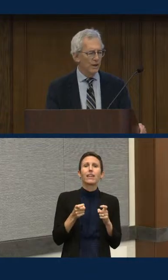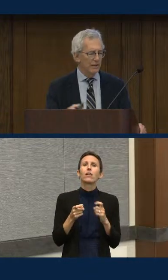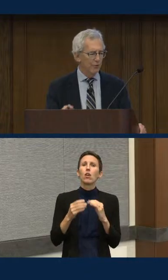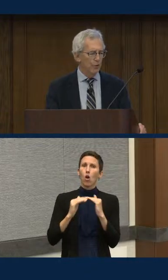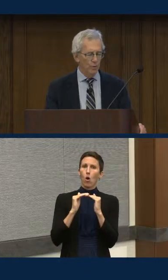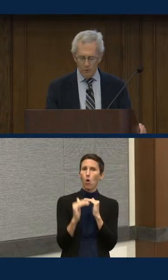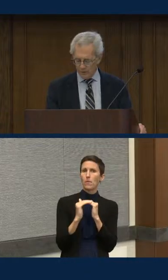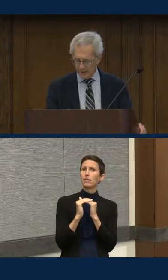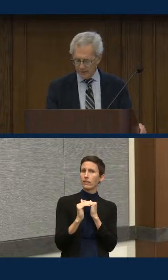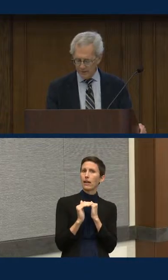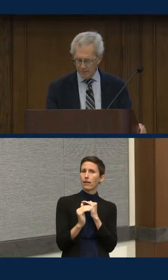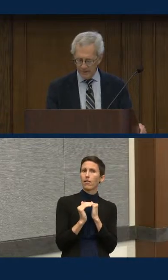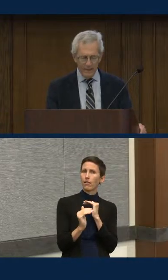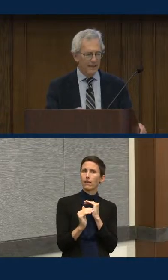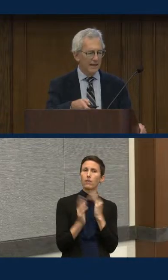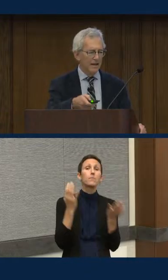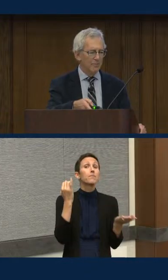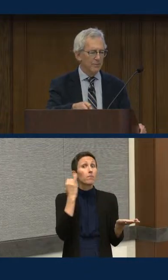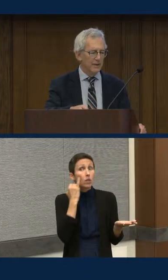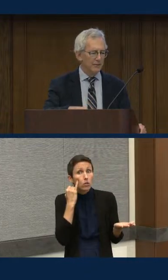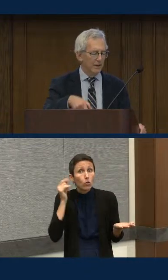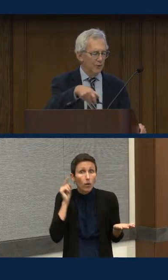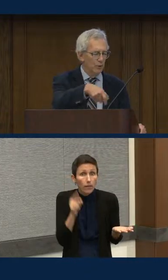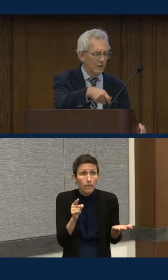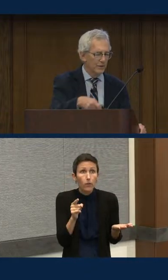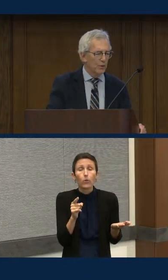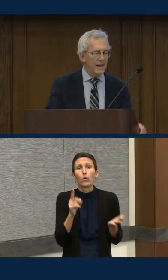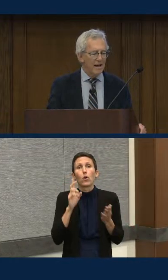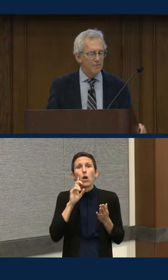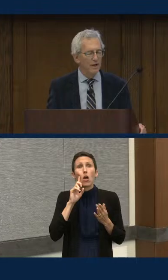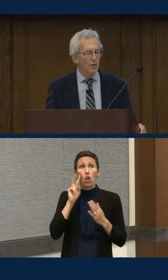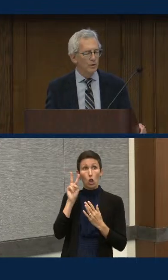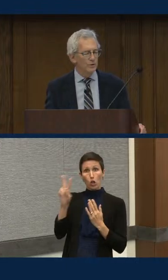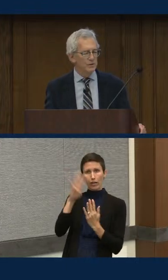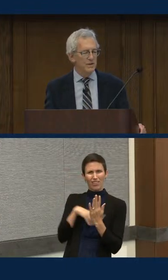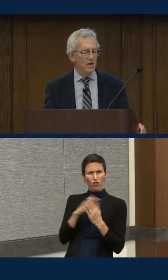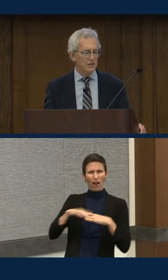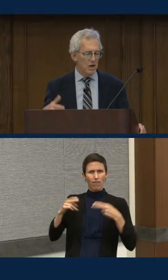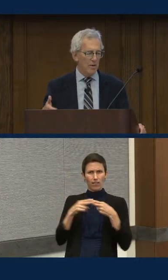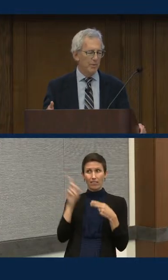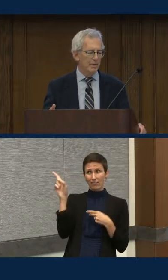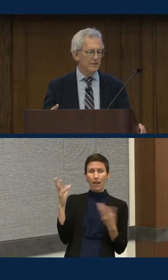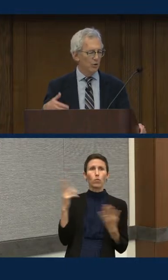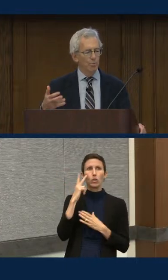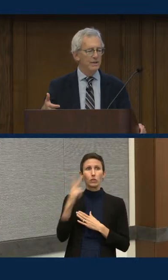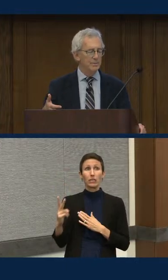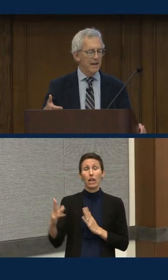homeostatically so if you look at the graph what you see on top